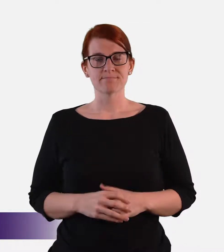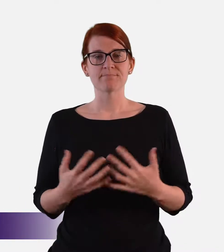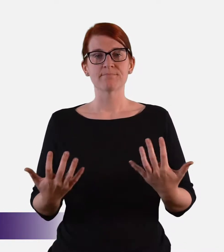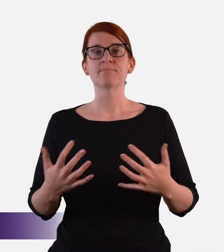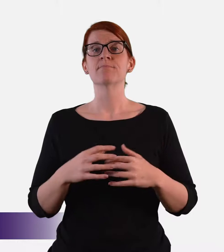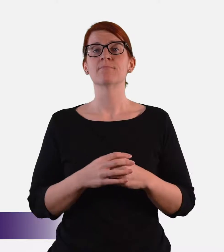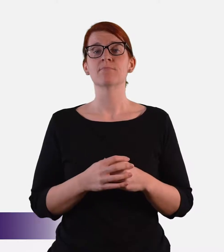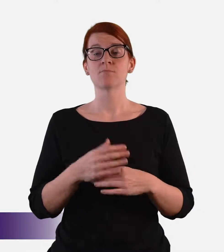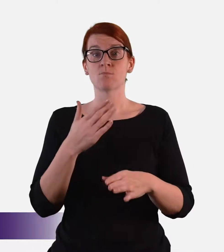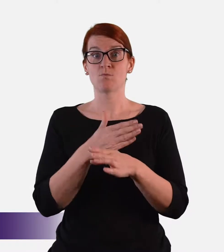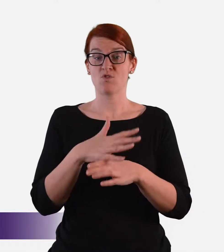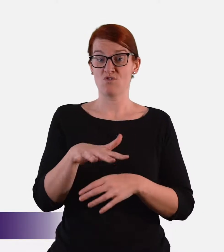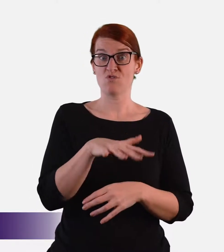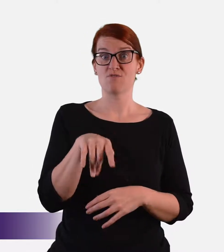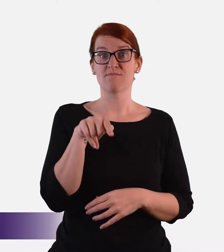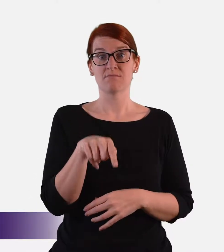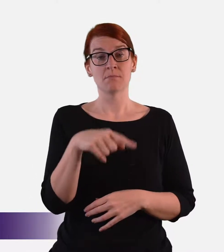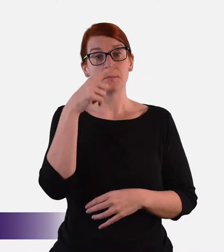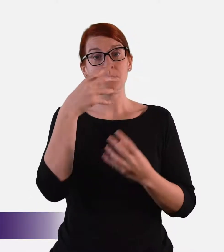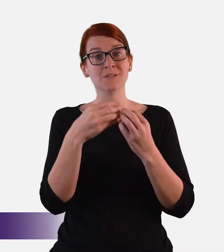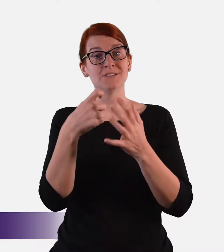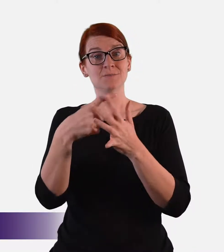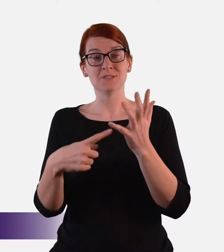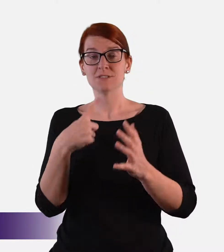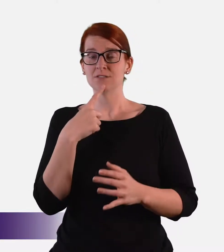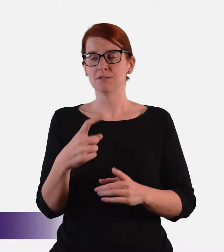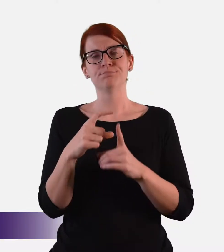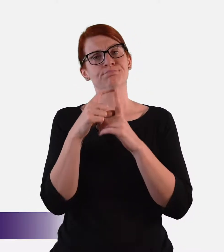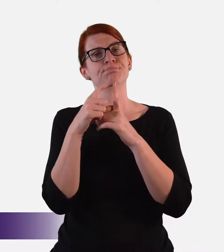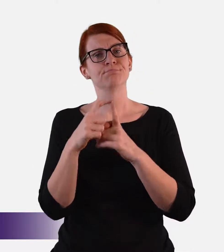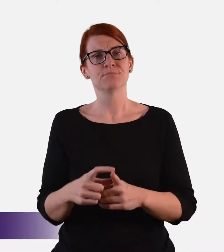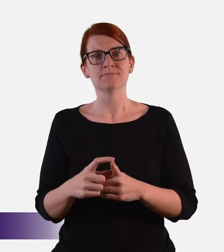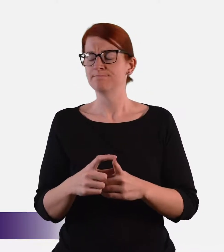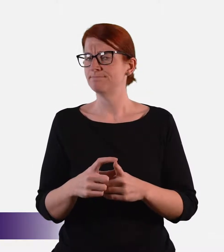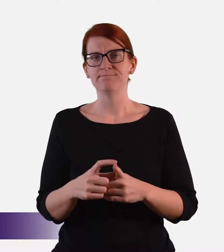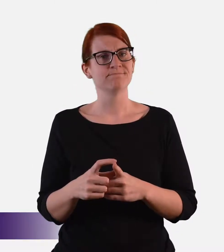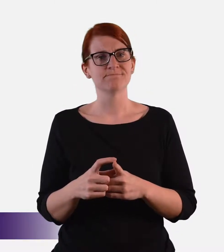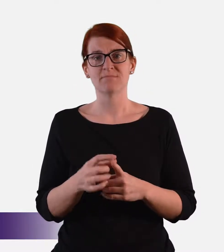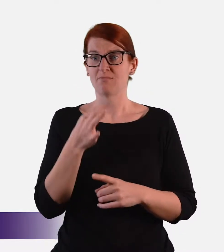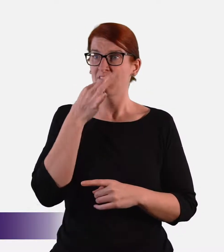In the workplace context, participants emphasised the difficulties for -